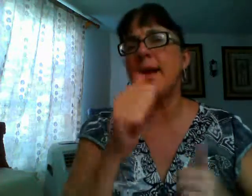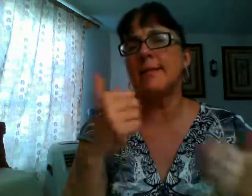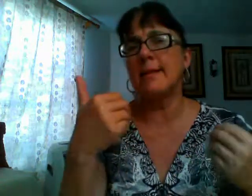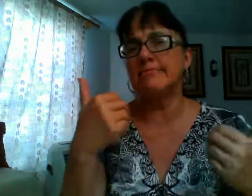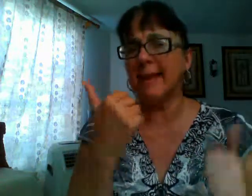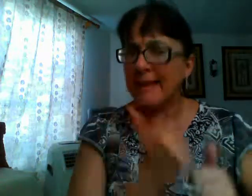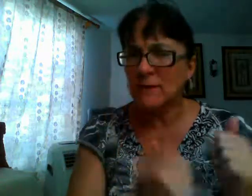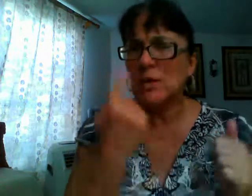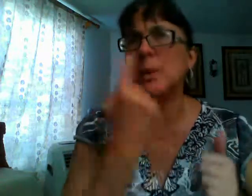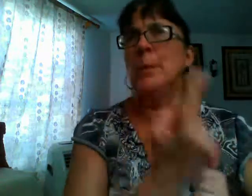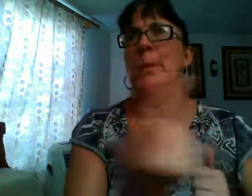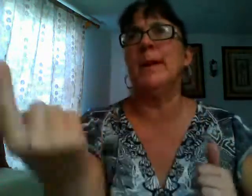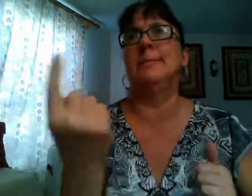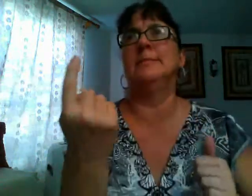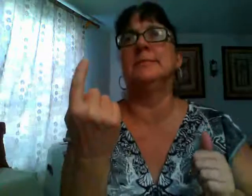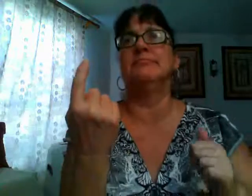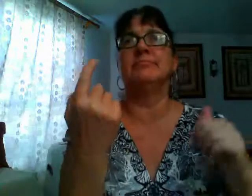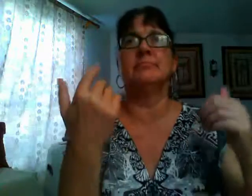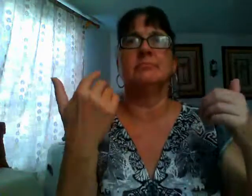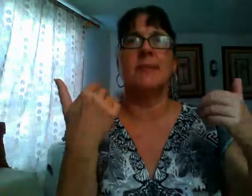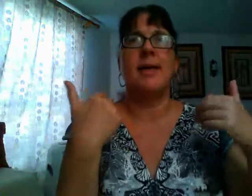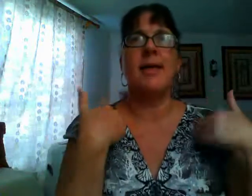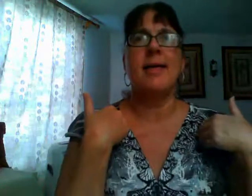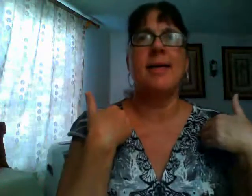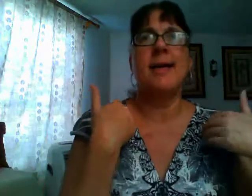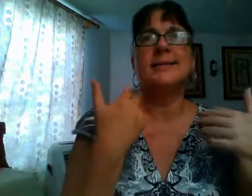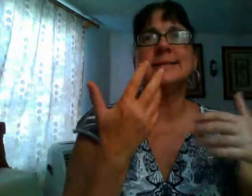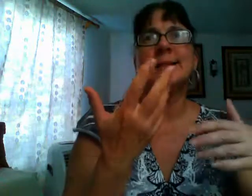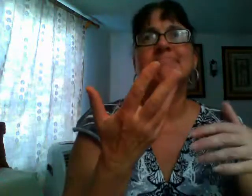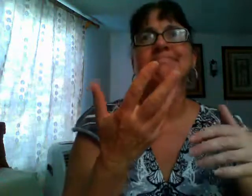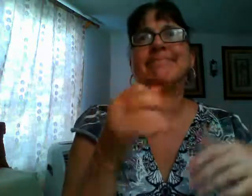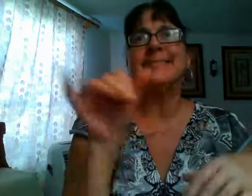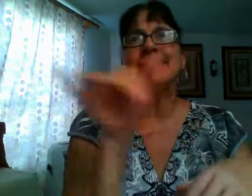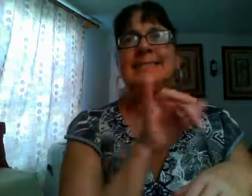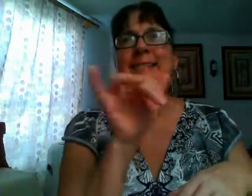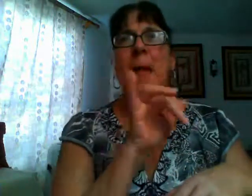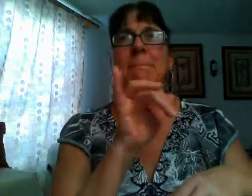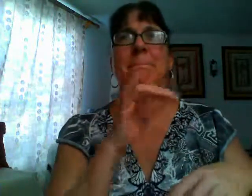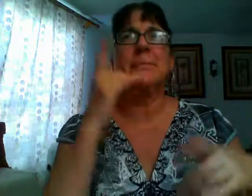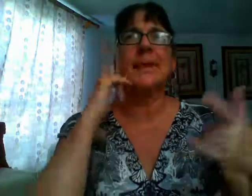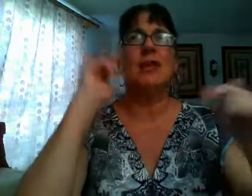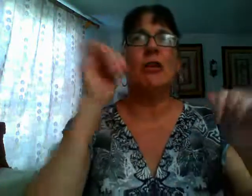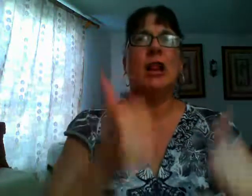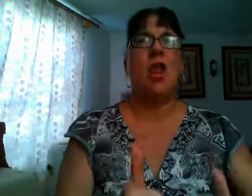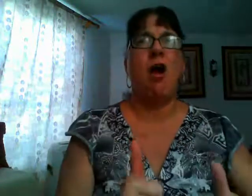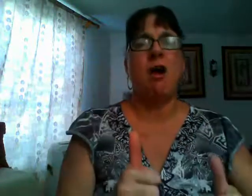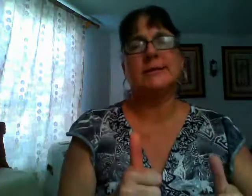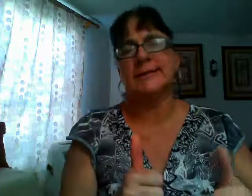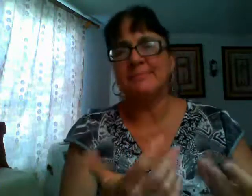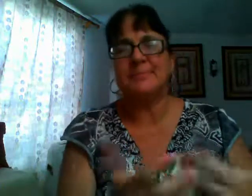Not everyone with a hearing loss hears the same.